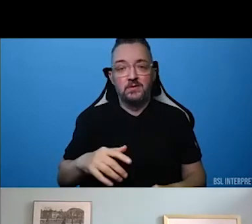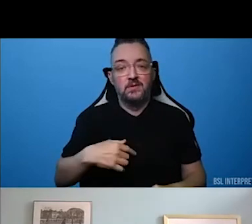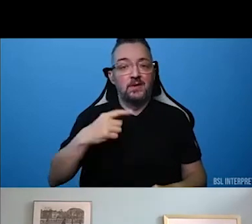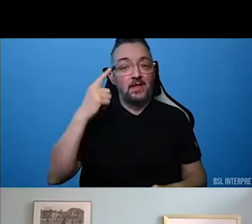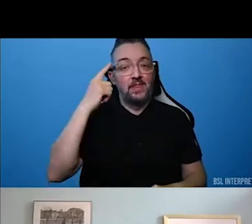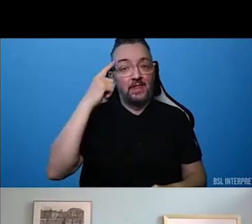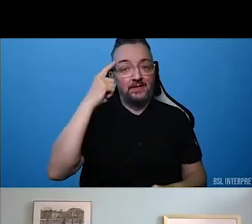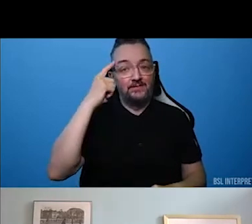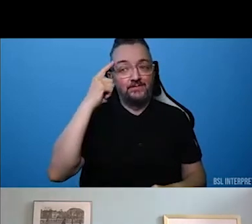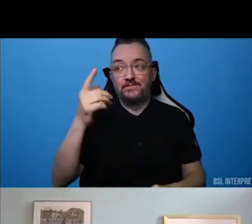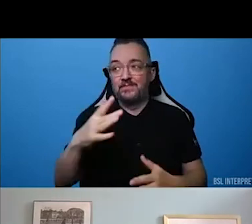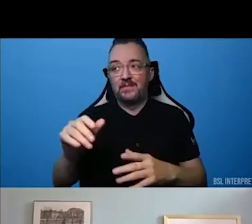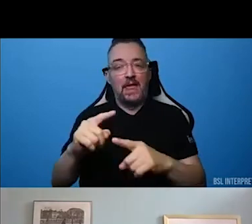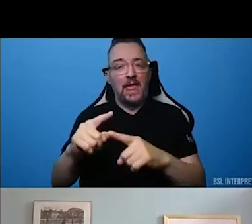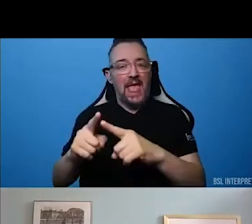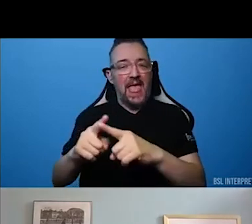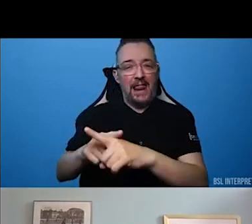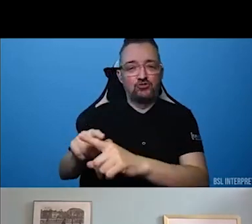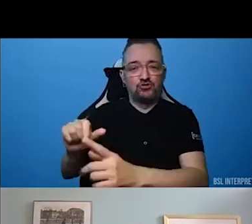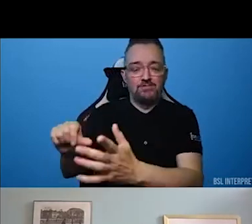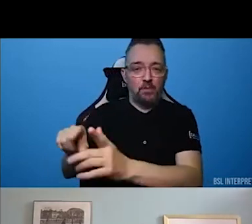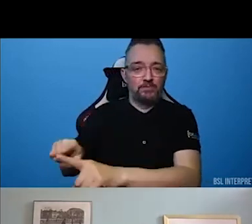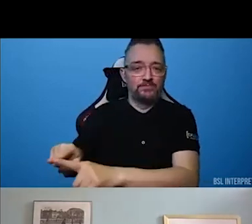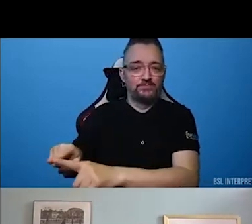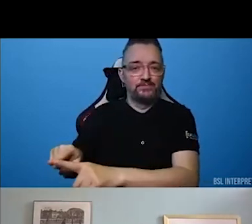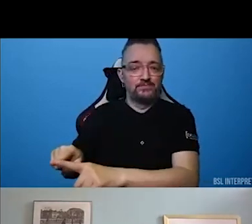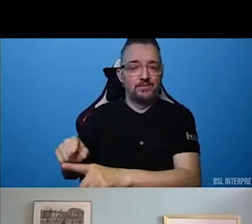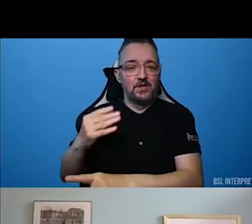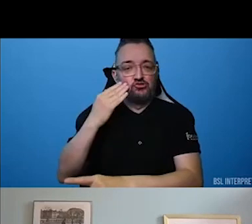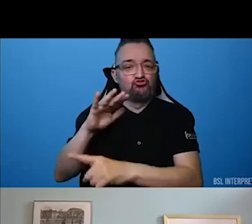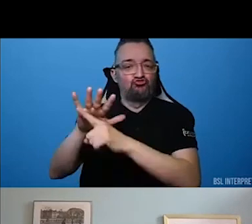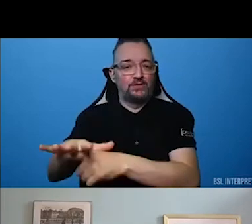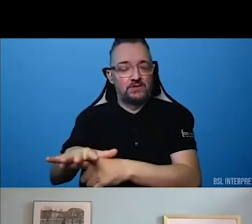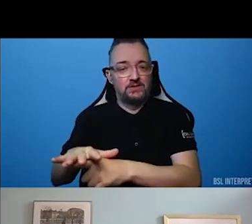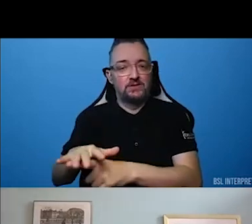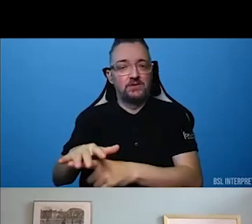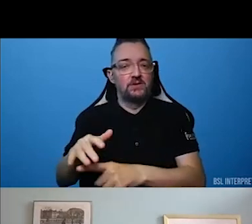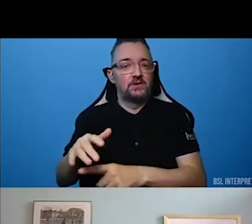that it's an English problem. Slavery and racism and empire is something which the English did.